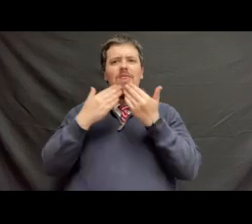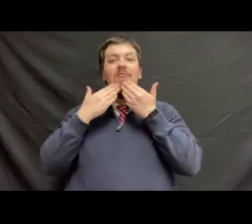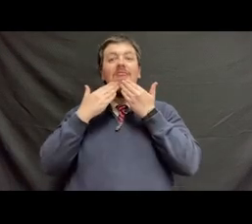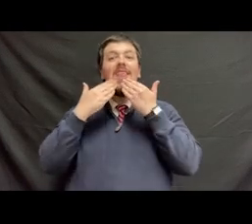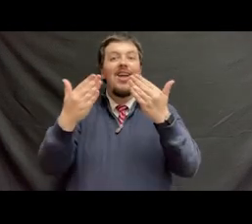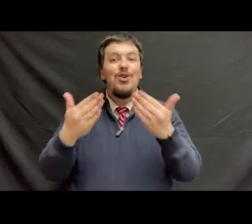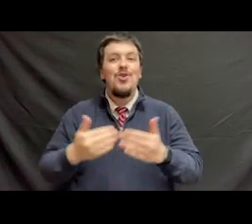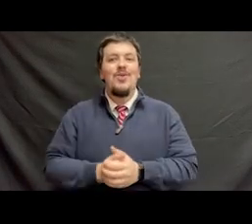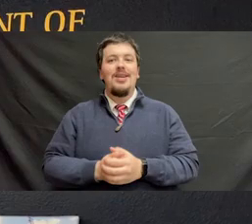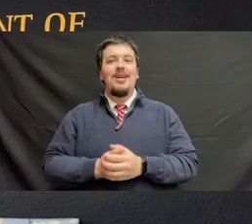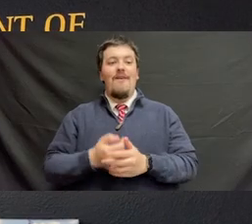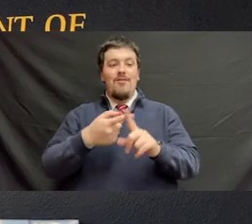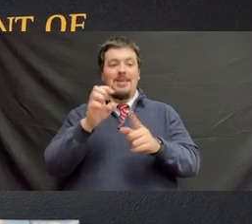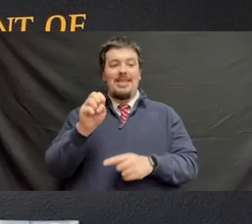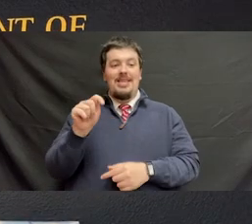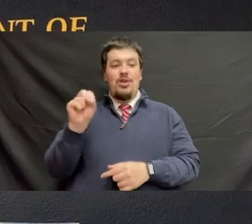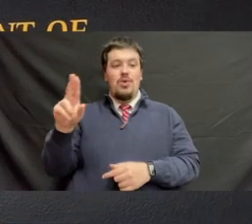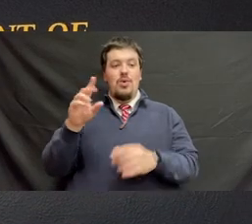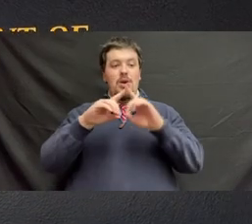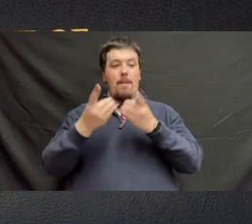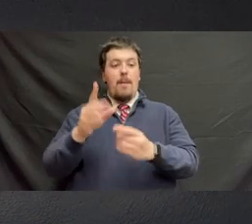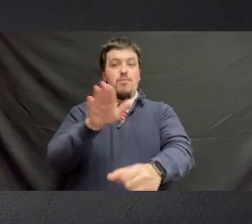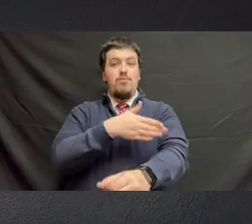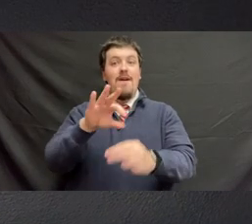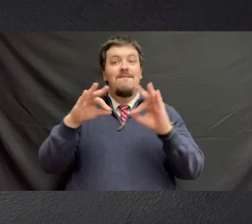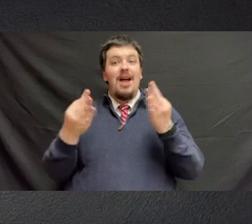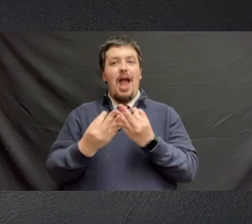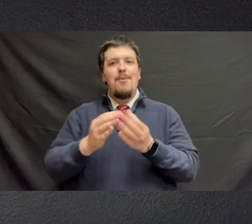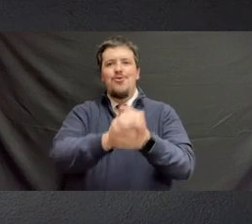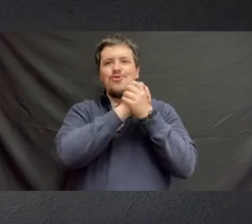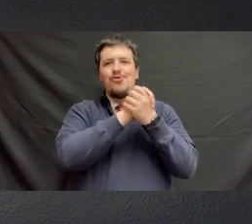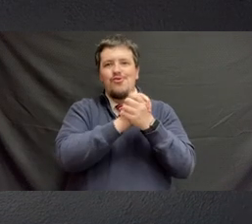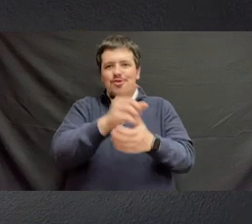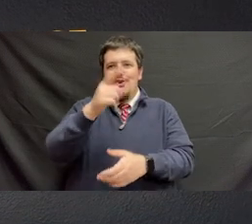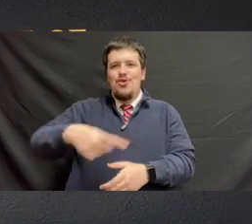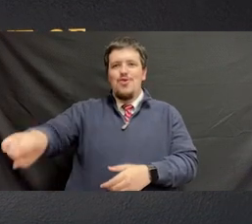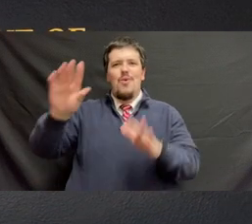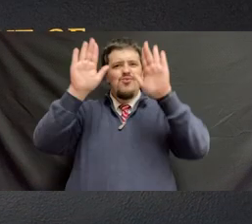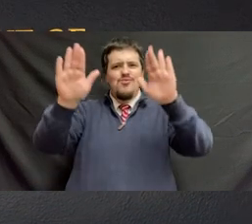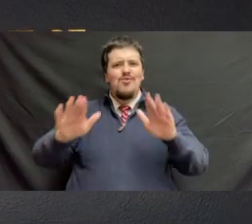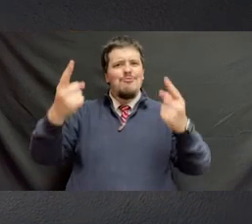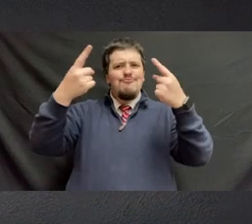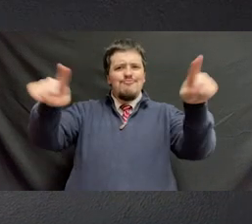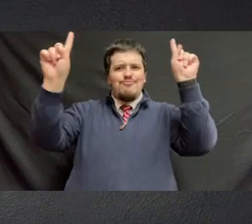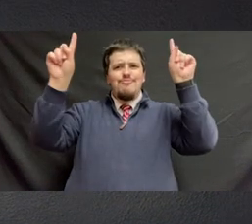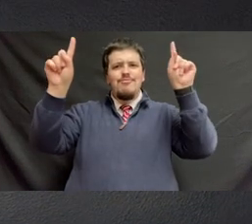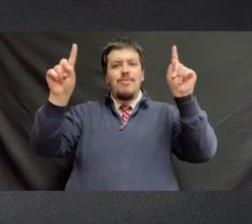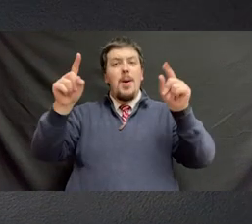Thank you. From the ETSU Department of Music family, we congratulate you on this tremendous milestone.